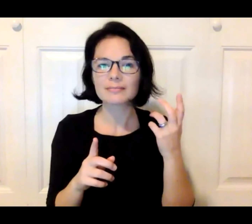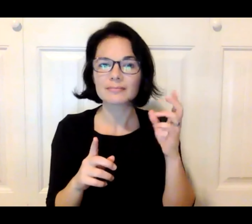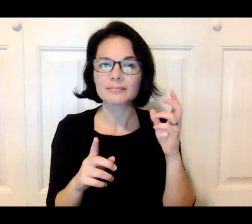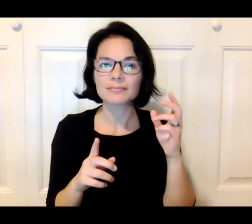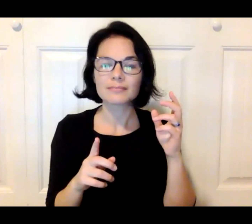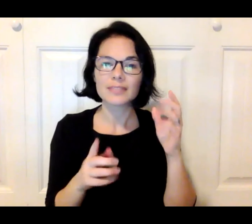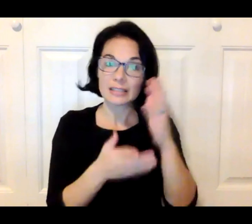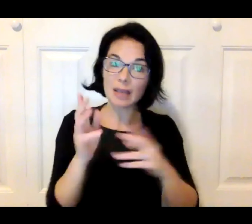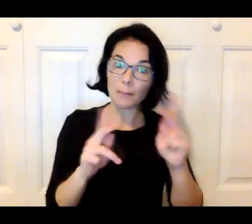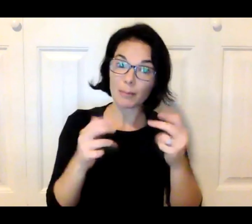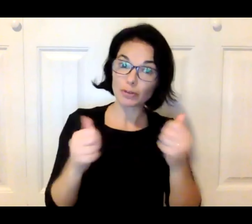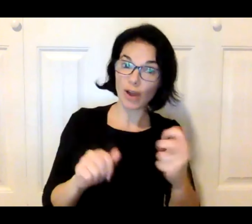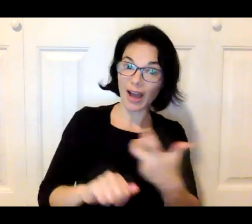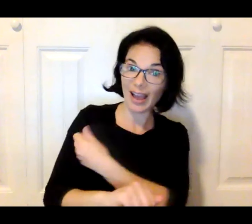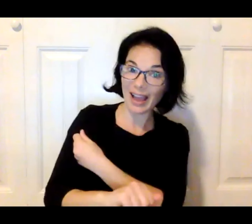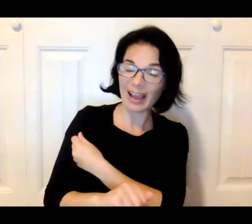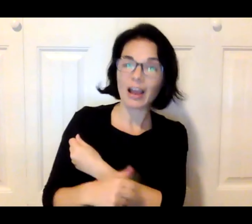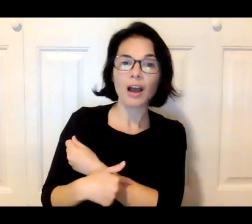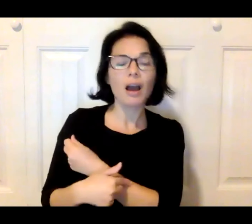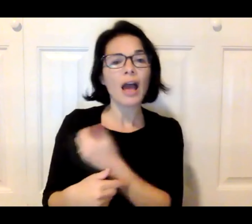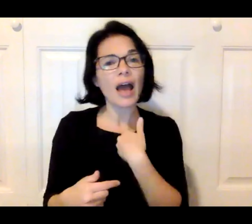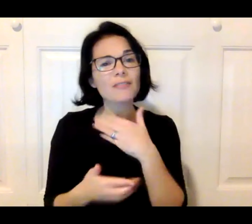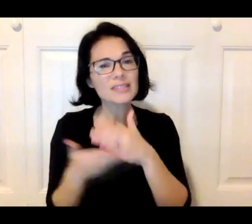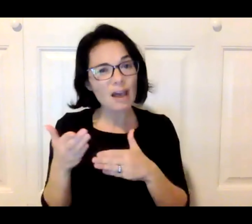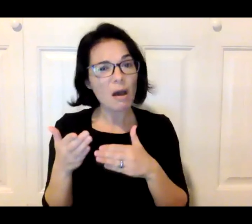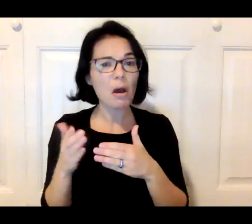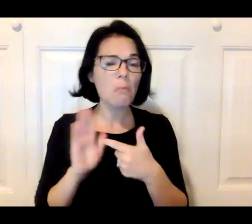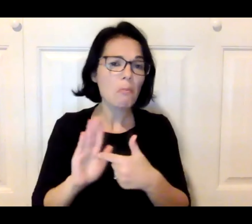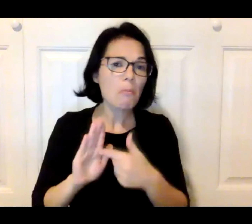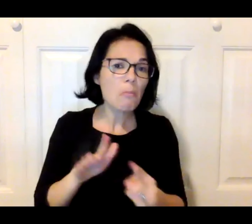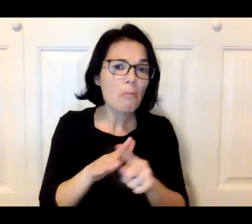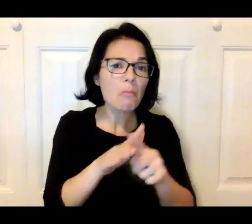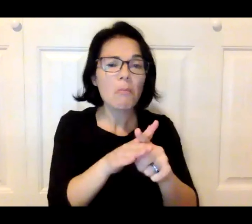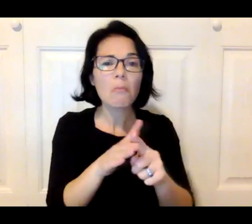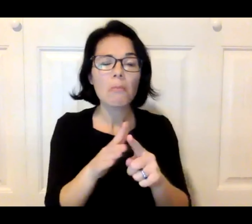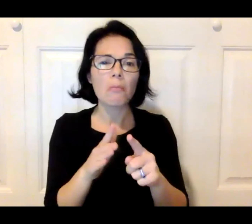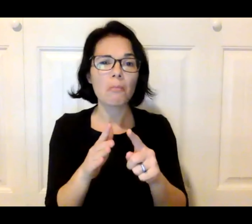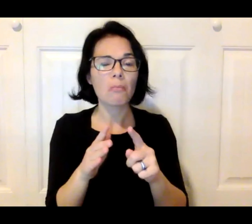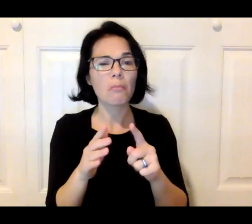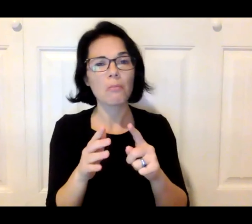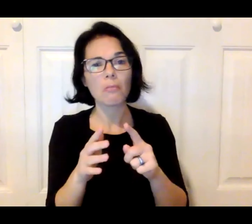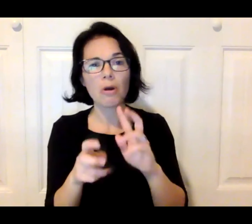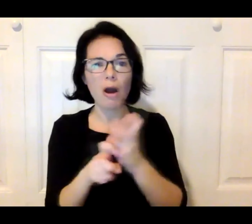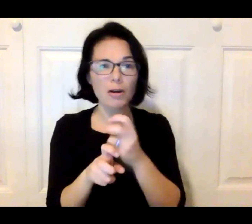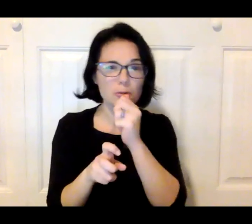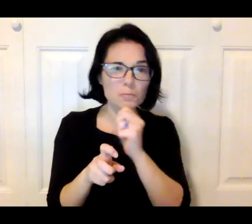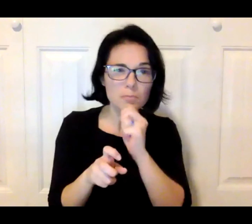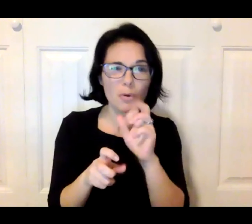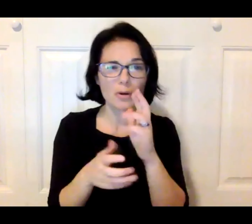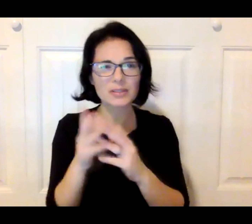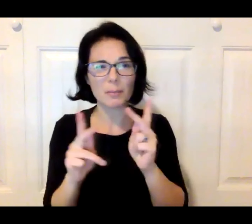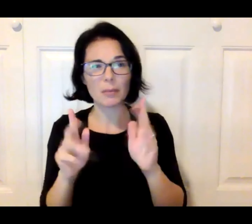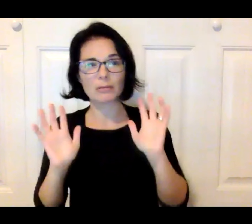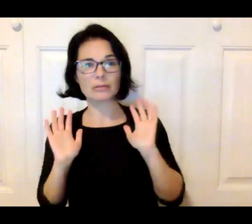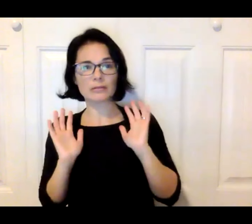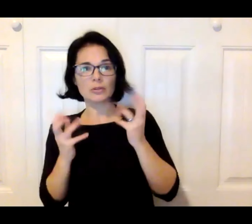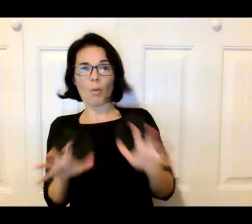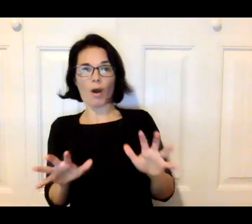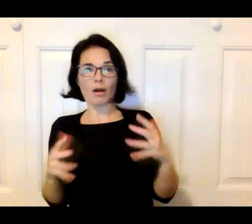threatening. This is a good tool if you don’t want to start out talking to a live person.